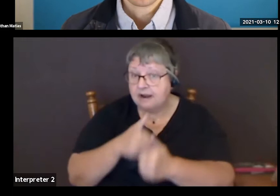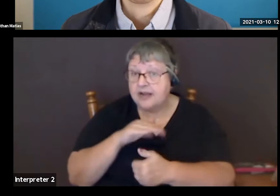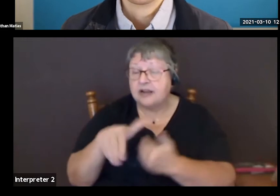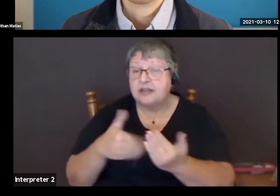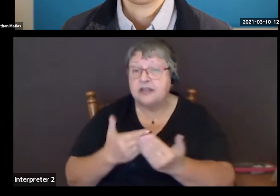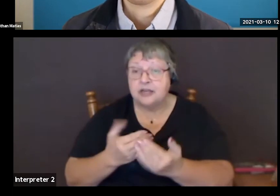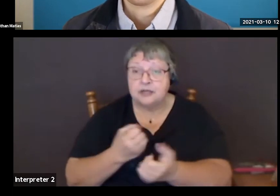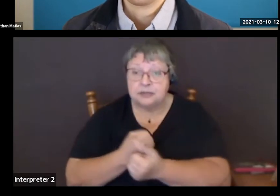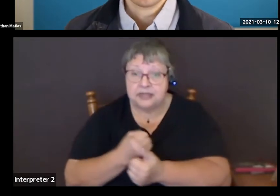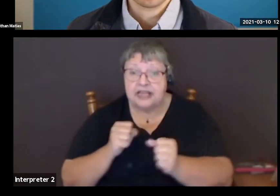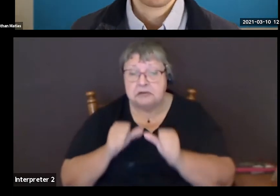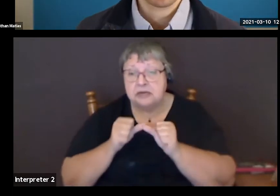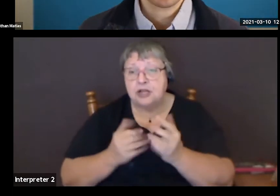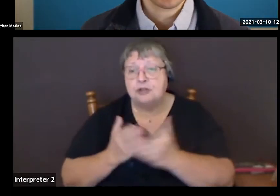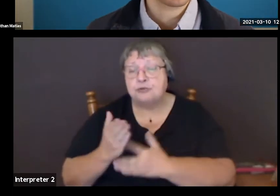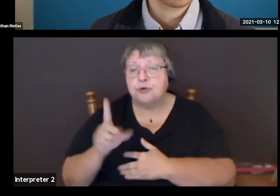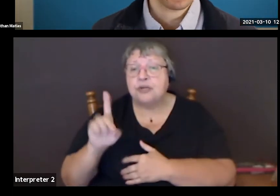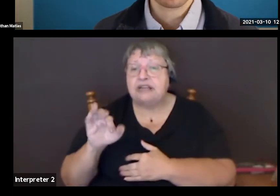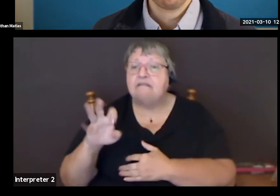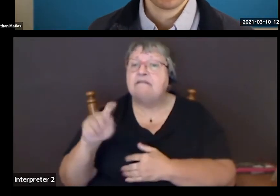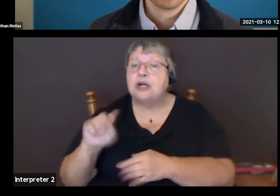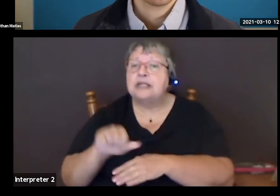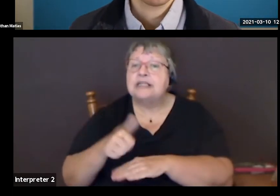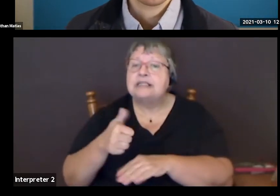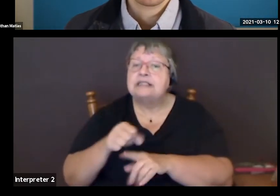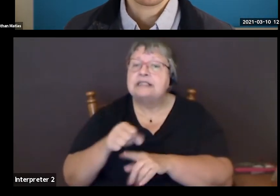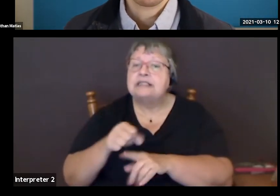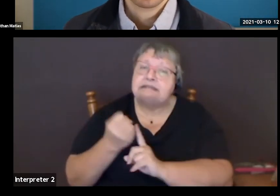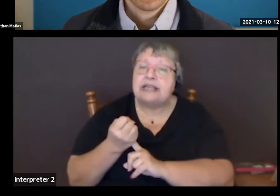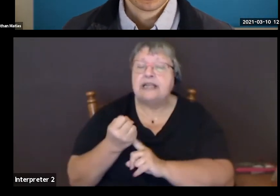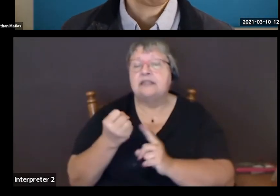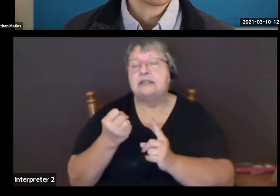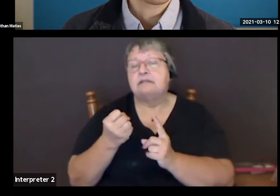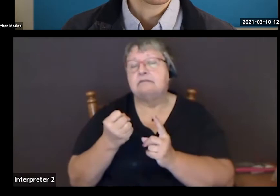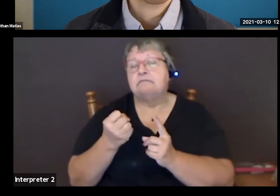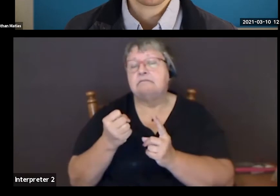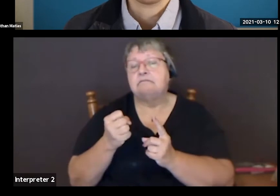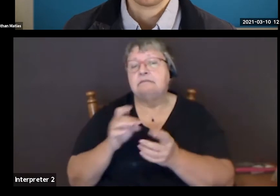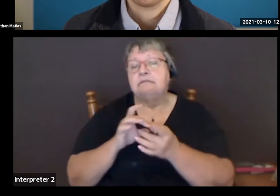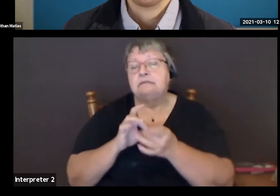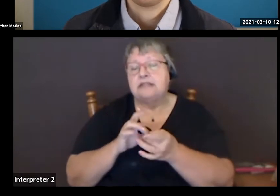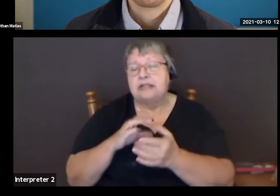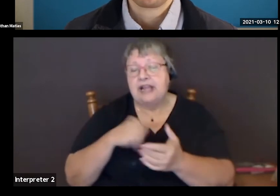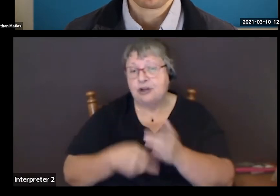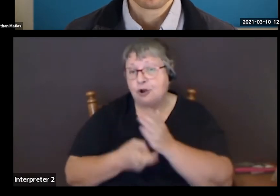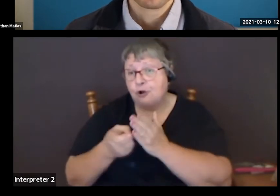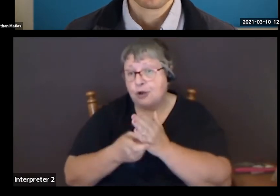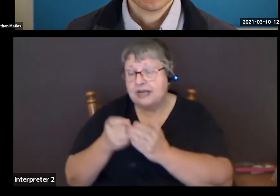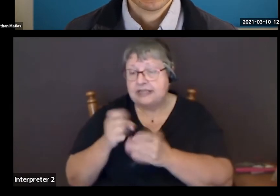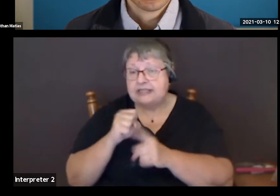they can carry out their work through default settings coordination, automated systems and appeals to accompany.